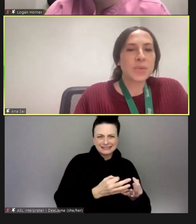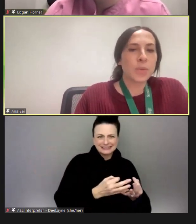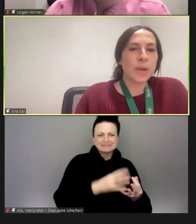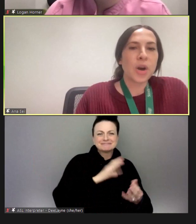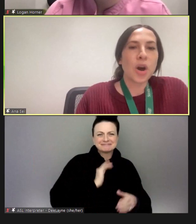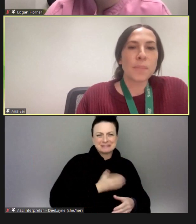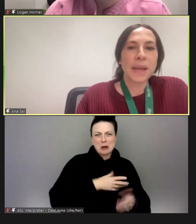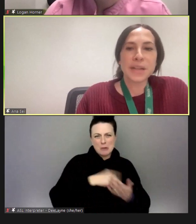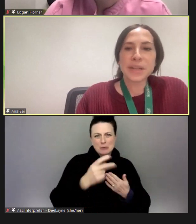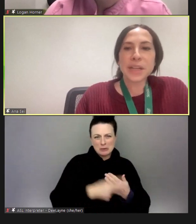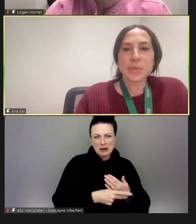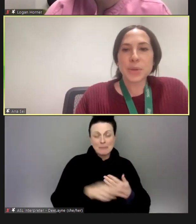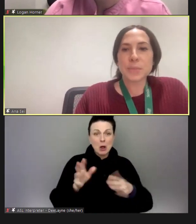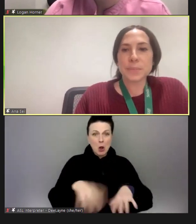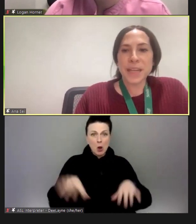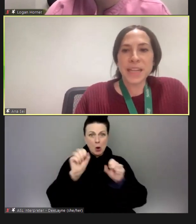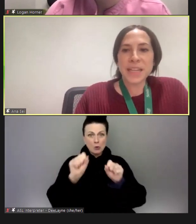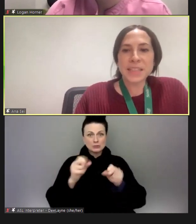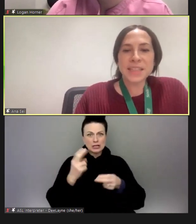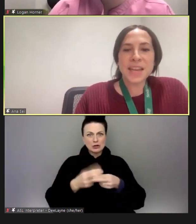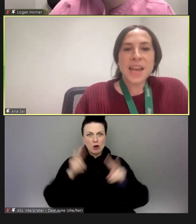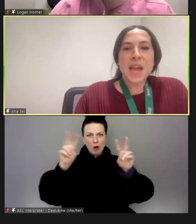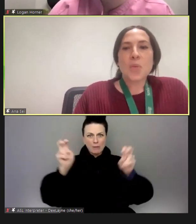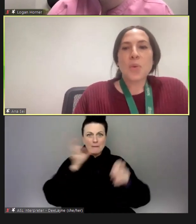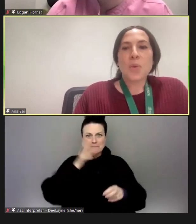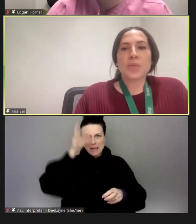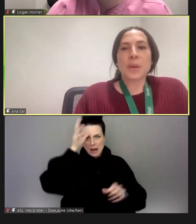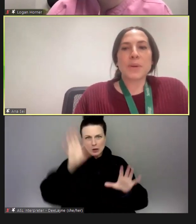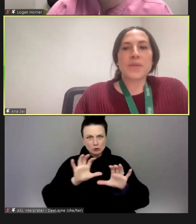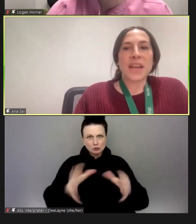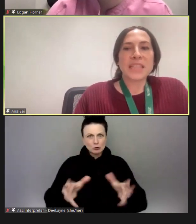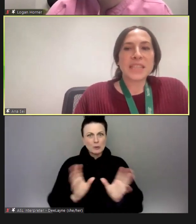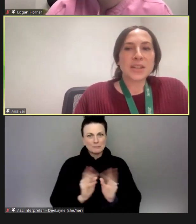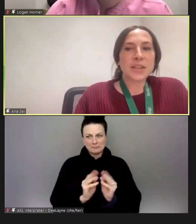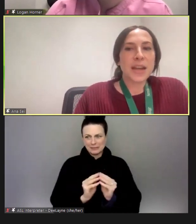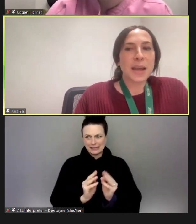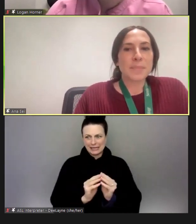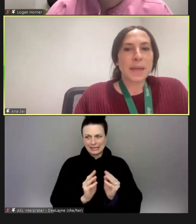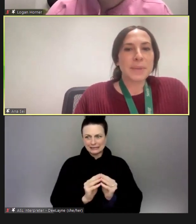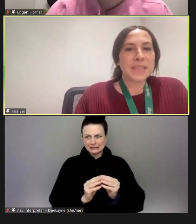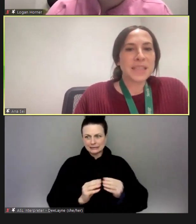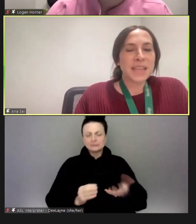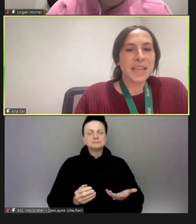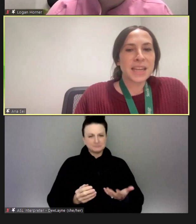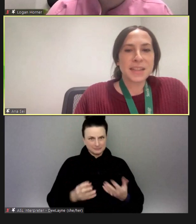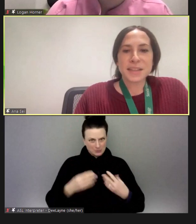we call parent group meetings where we